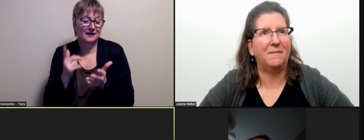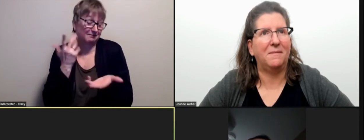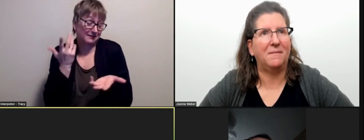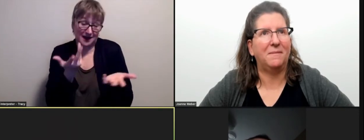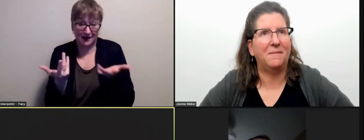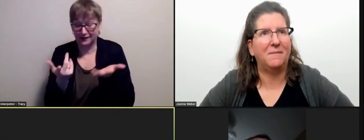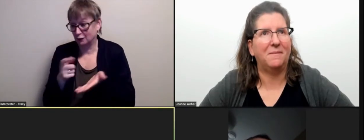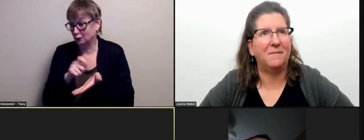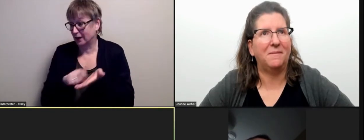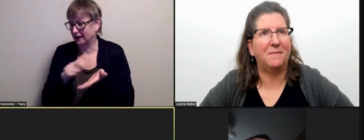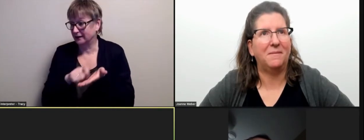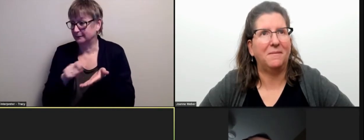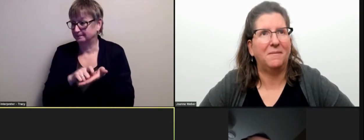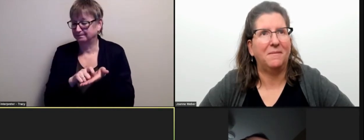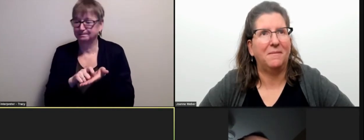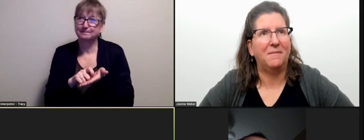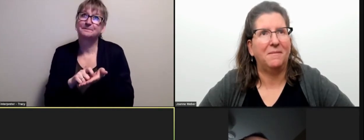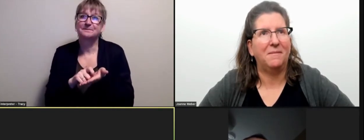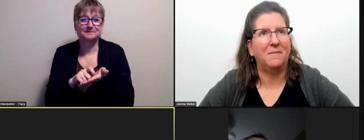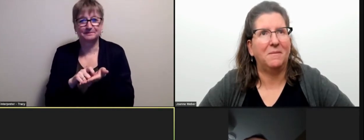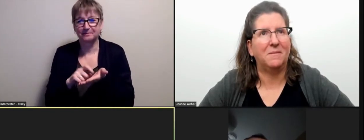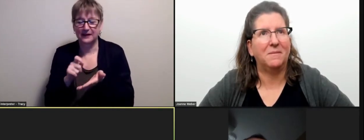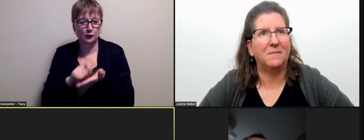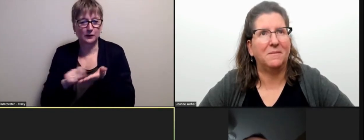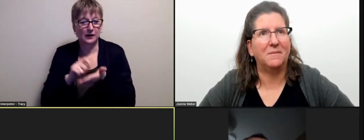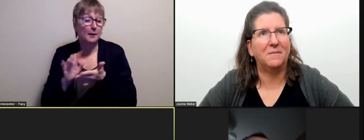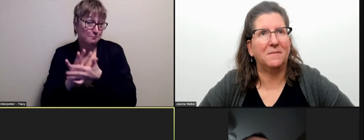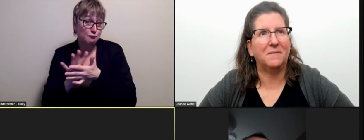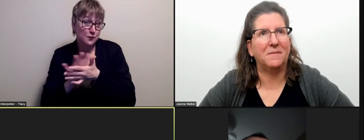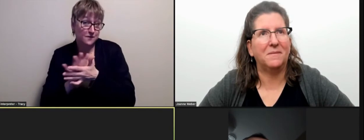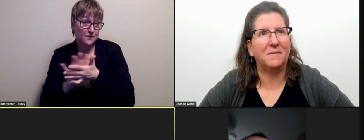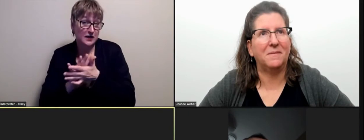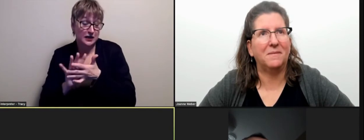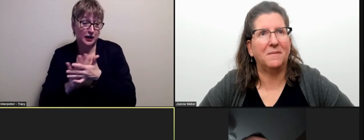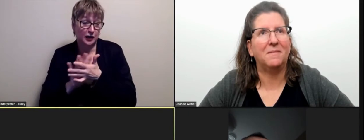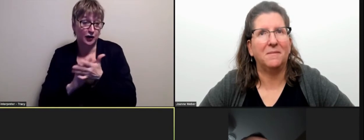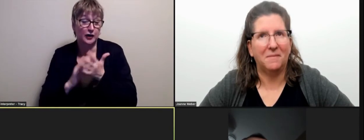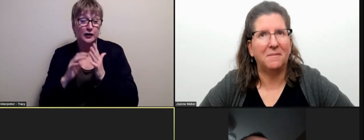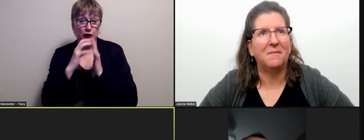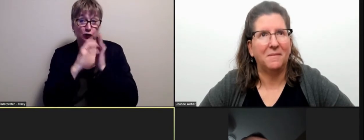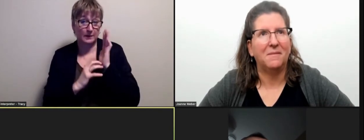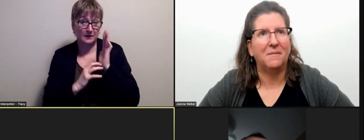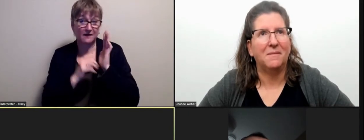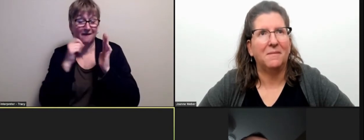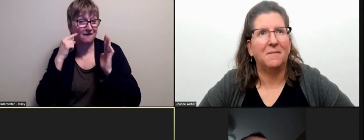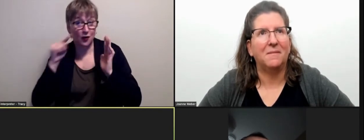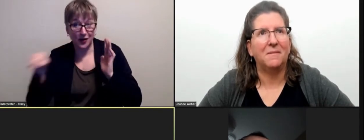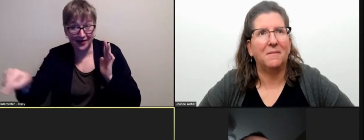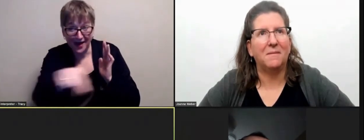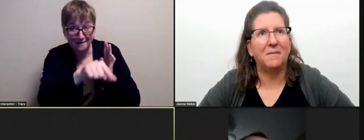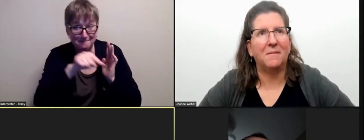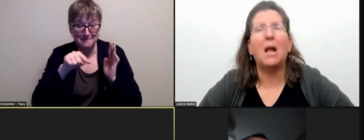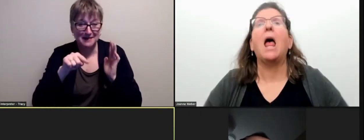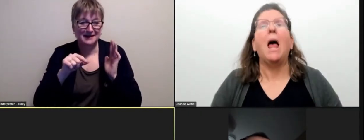a manuscript that's that others wanted to see, like see what spoke to me.